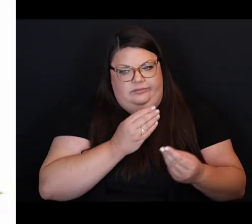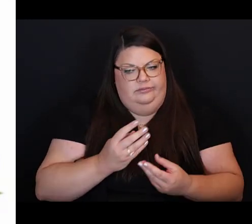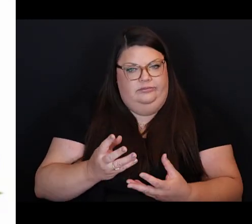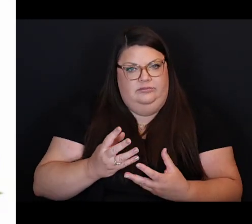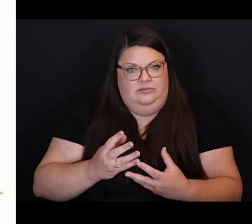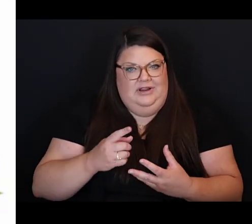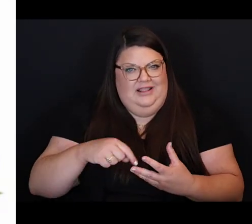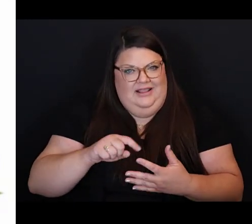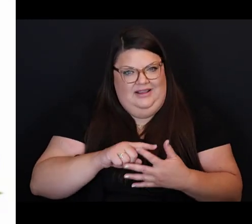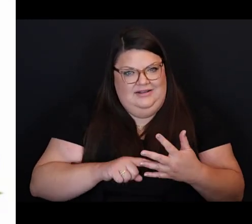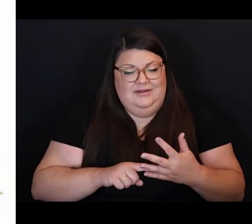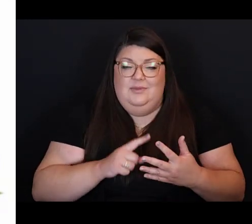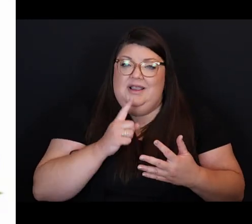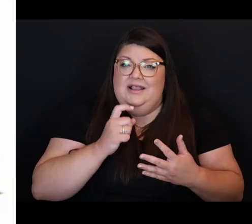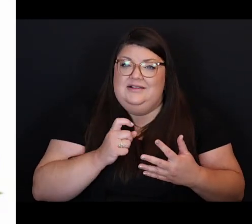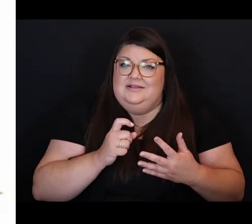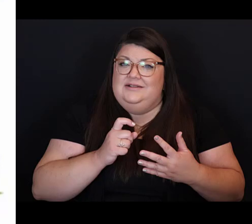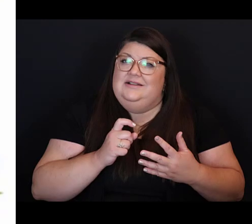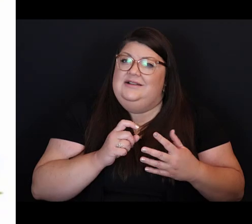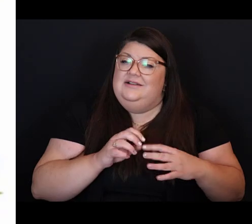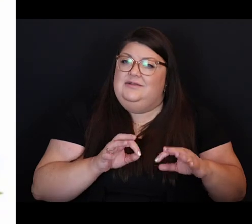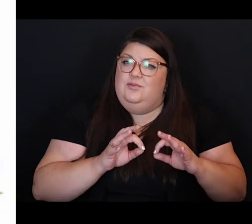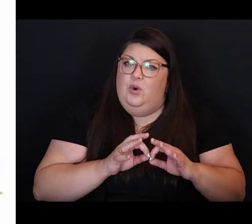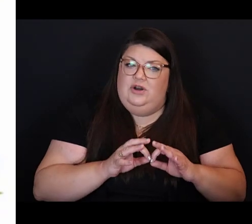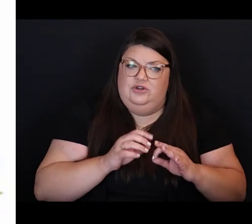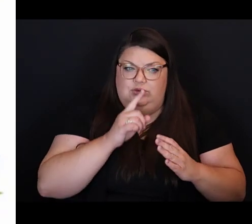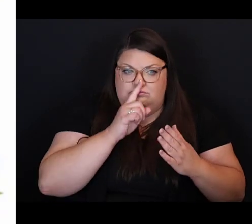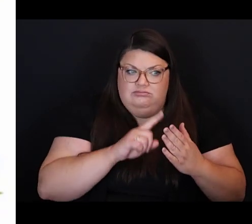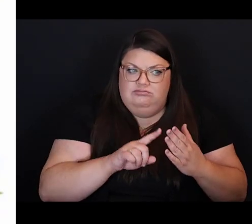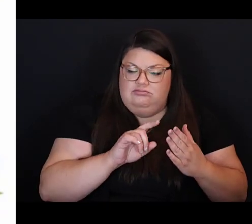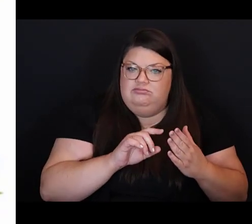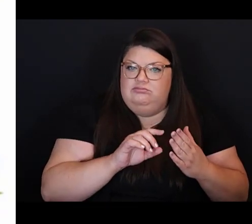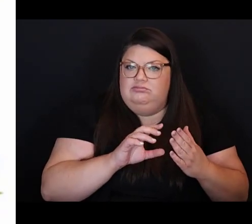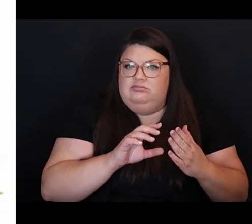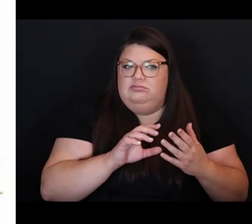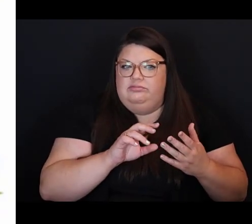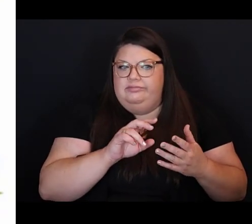encourage you to check all of these out because there really is a ton of resources available.